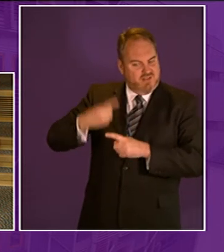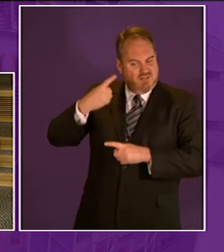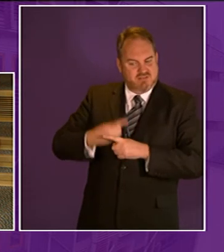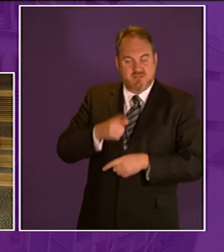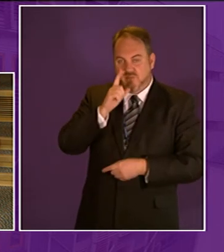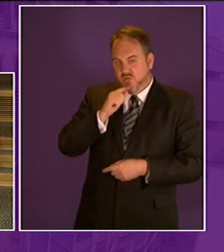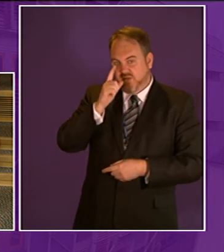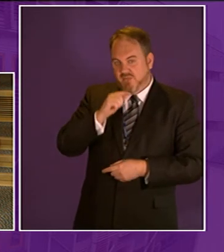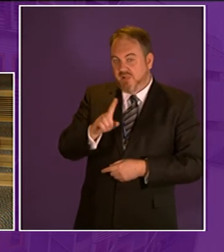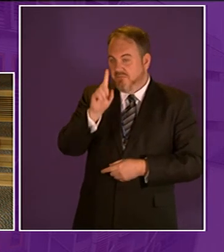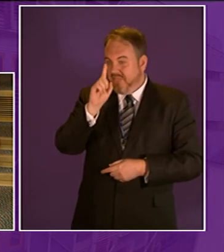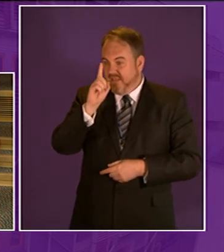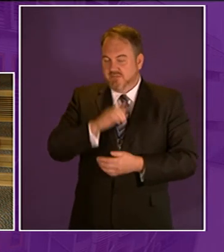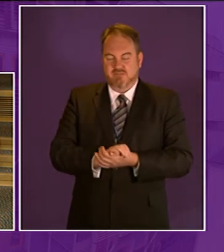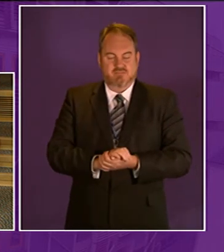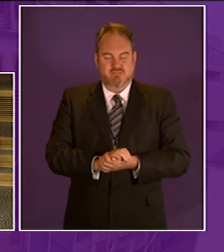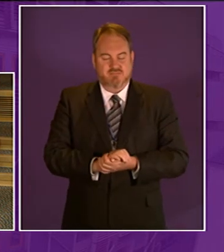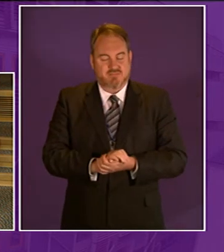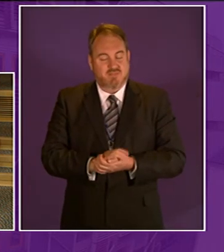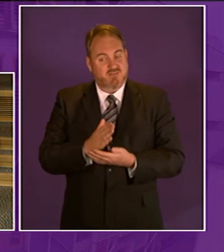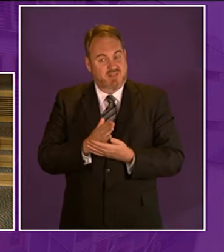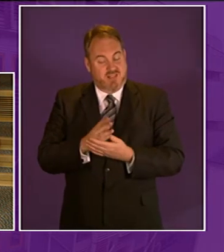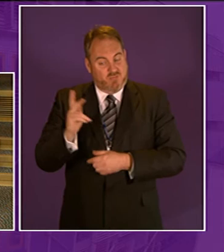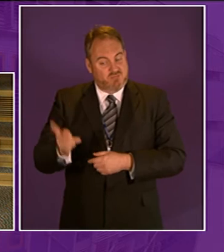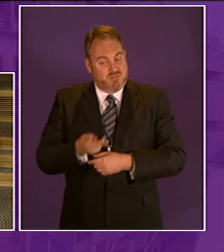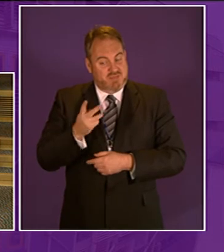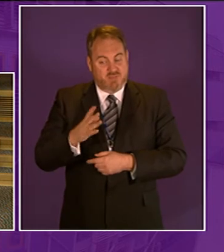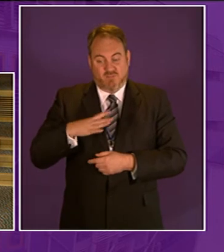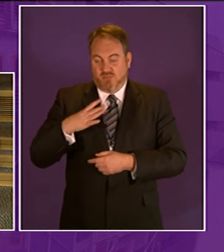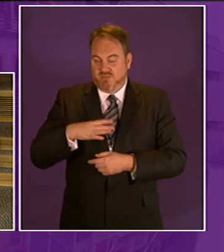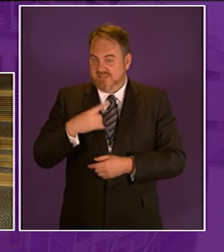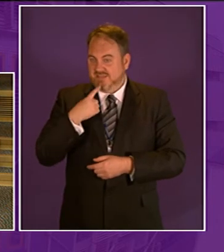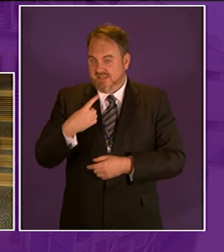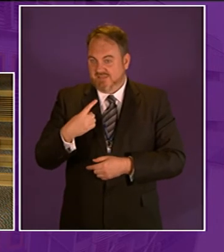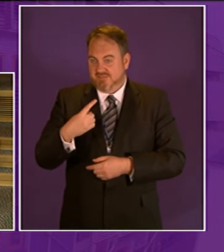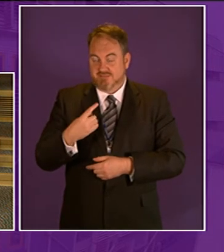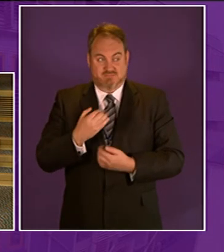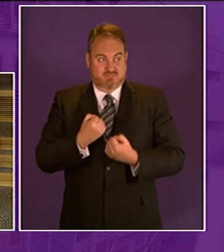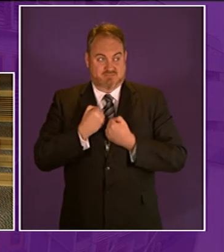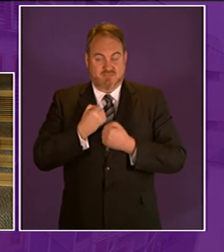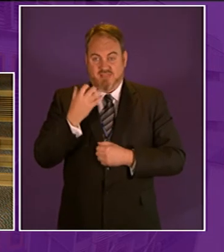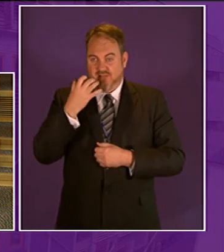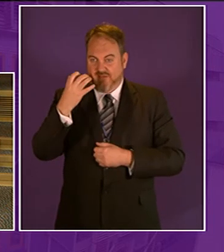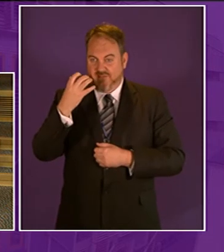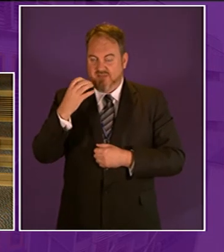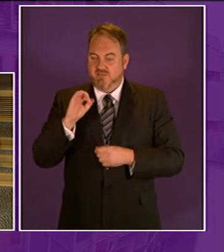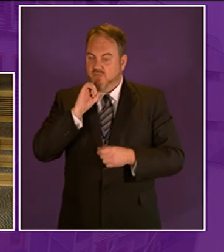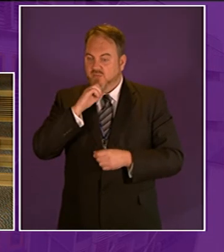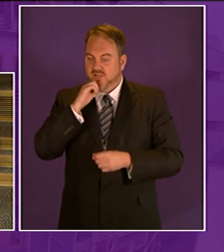However, I reiterate my point. The Government has made an unwavering commitment to national bargaining, so there can be no